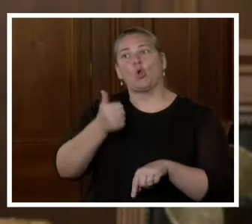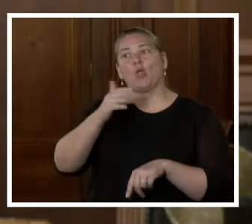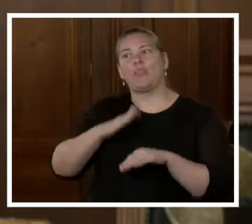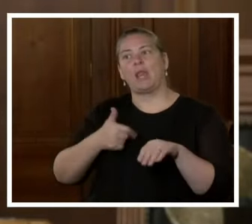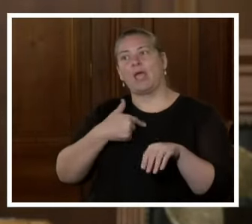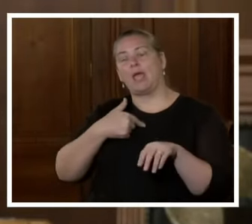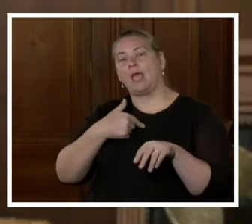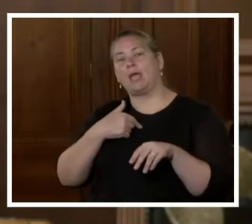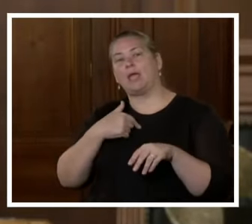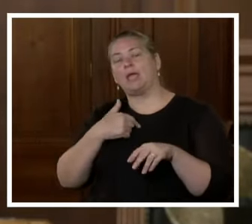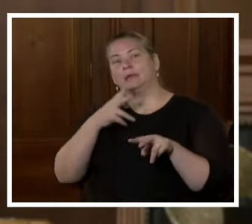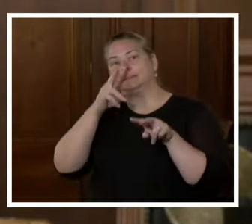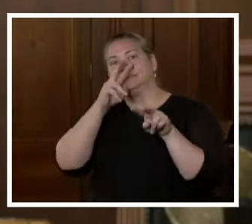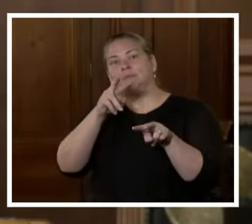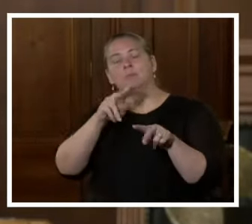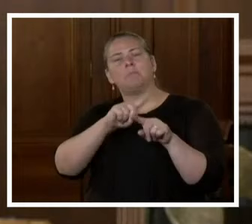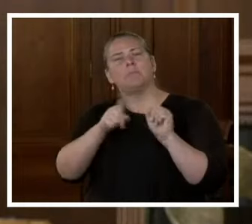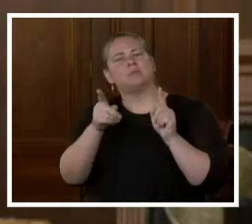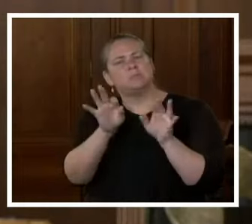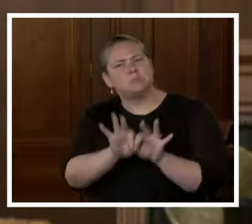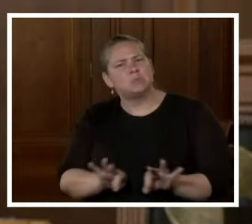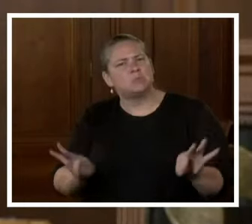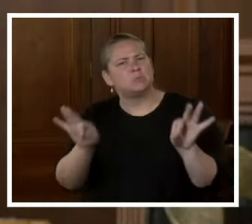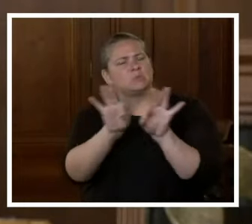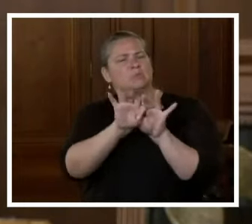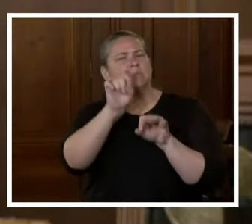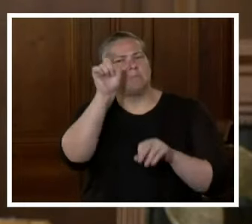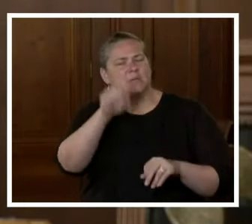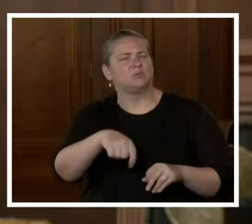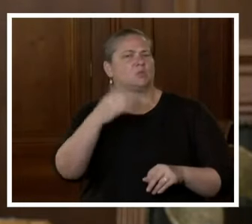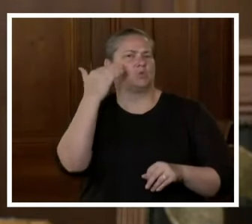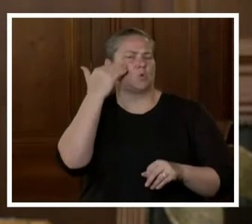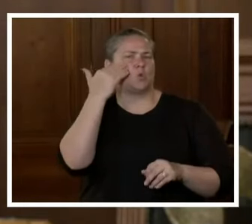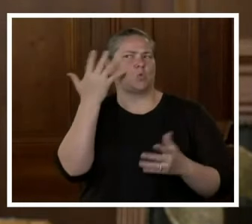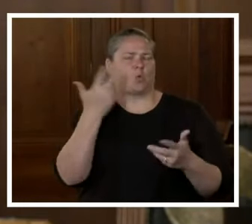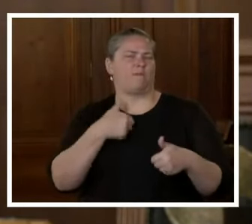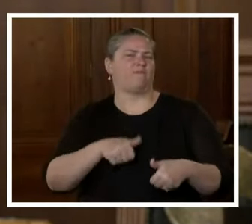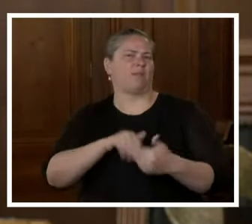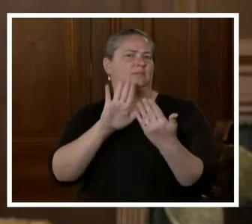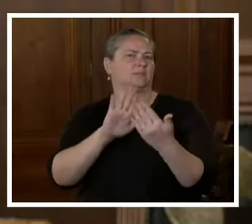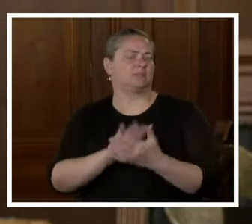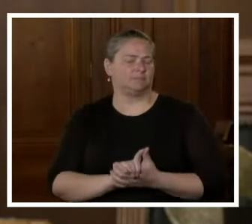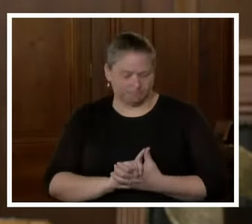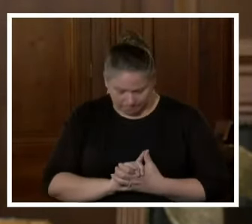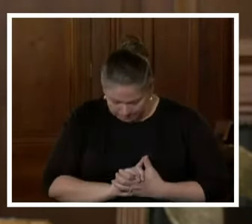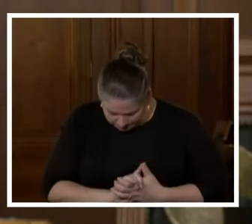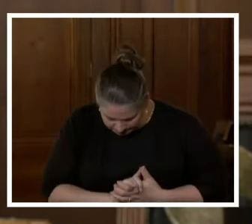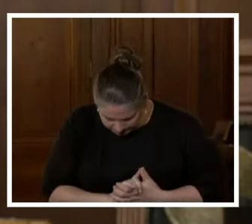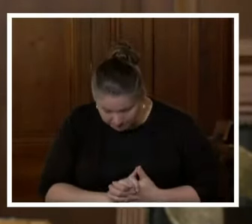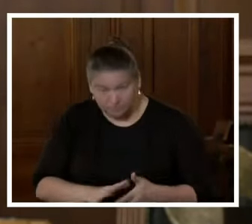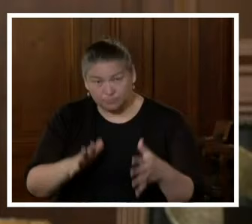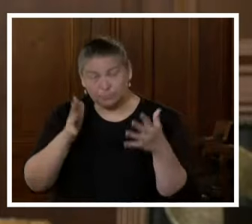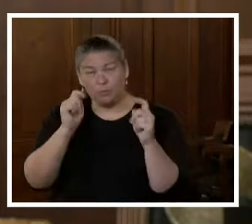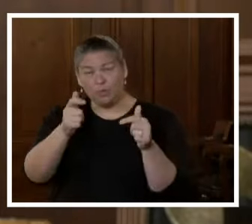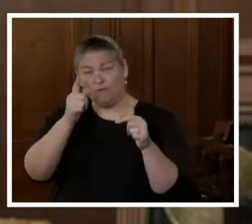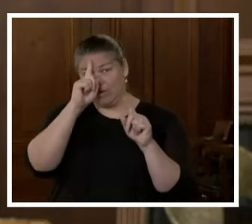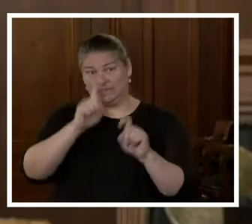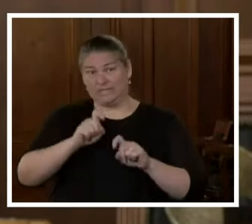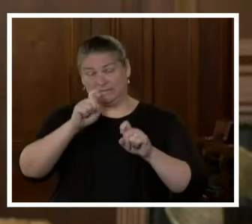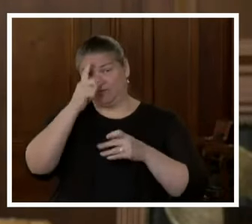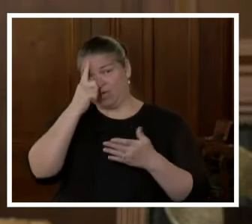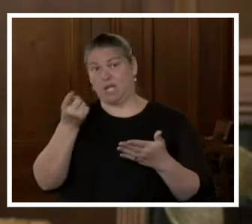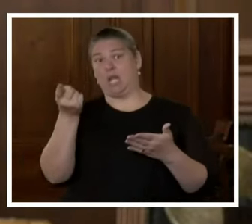TO SEE, BUT INCREDIBLY PEACEFUL